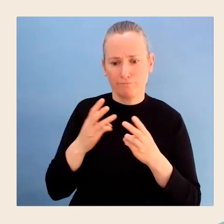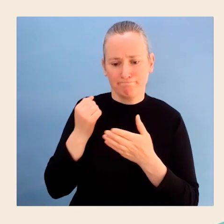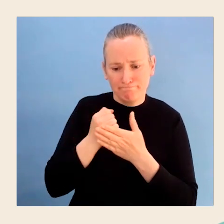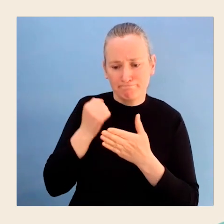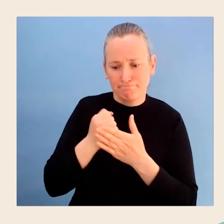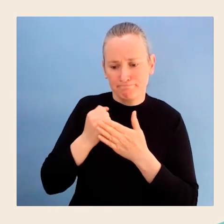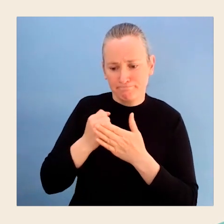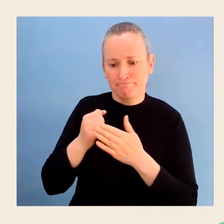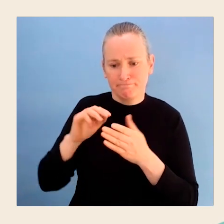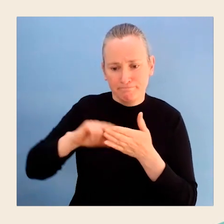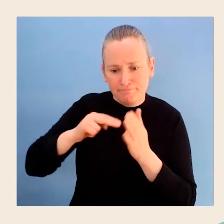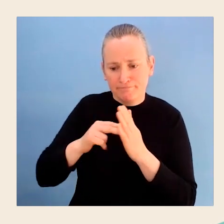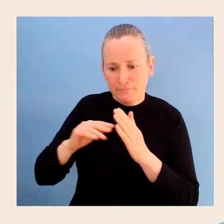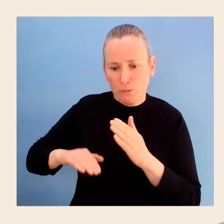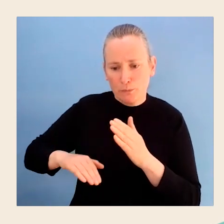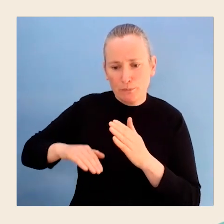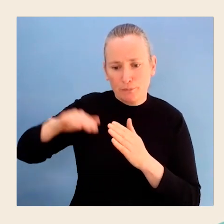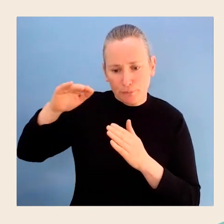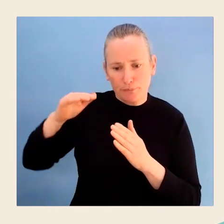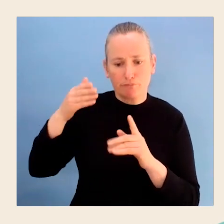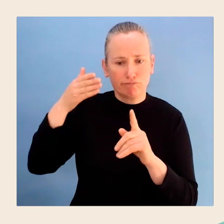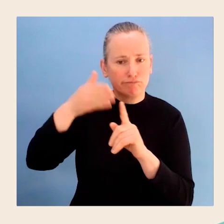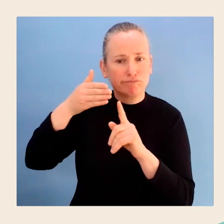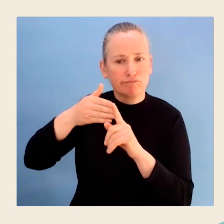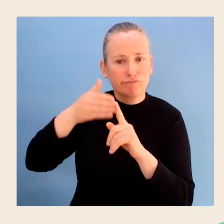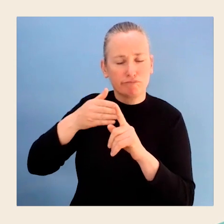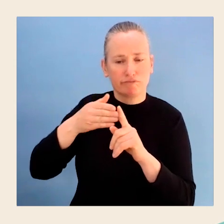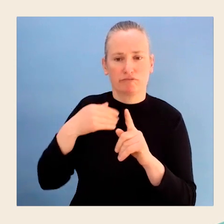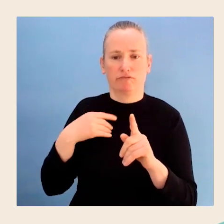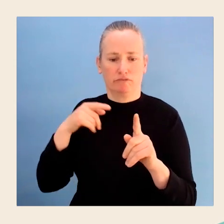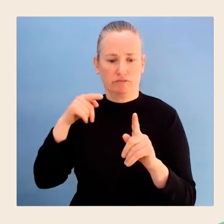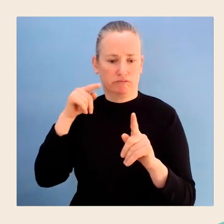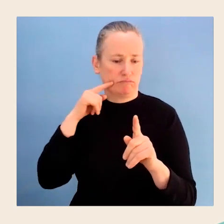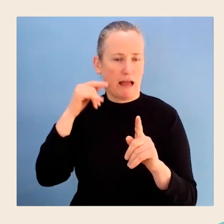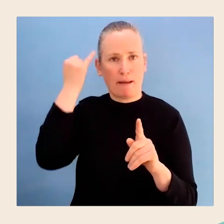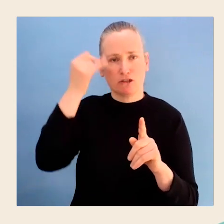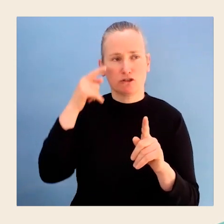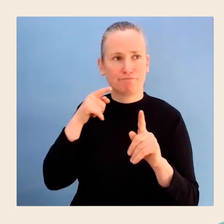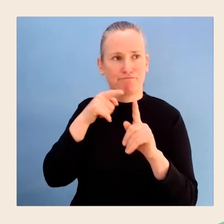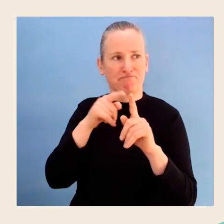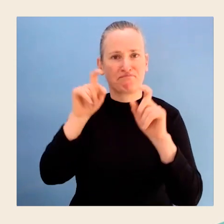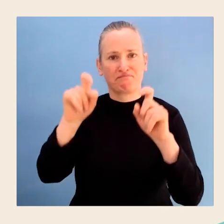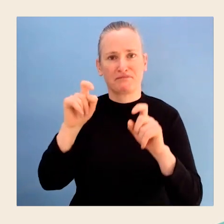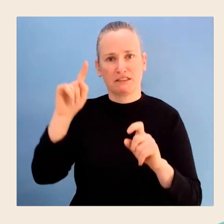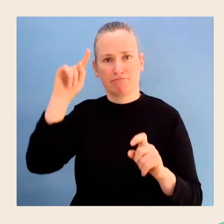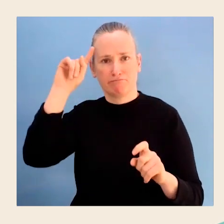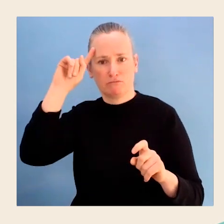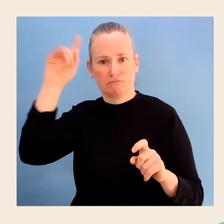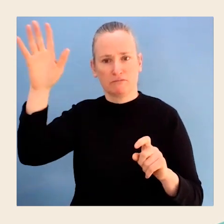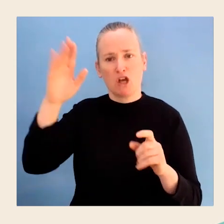and I had imagined that I would spend my life in the academy perhaps in a garret